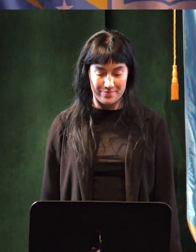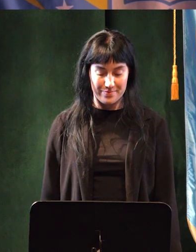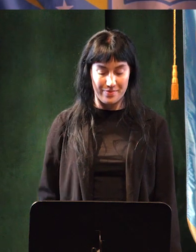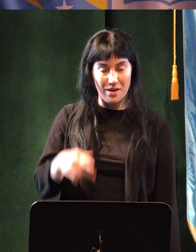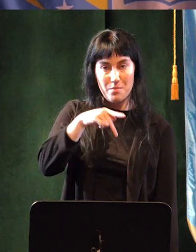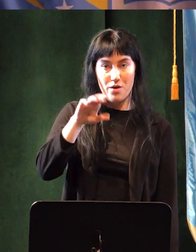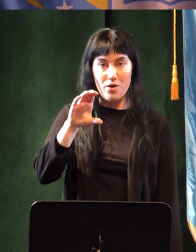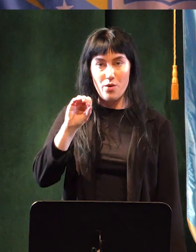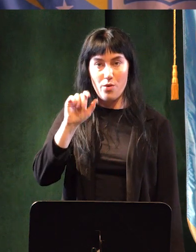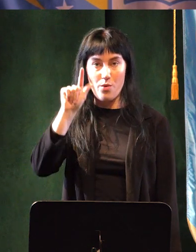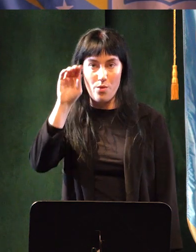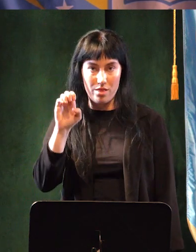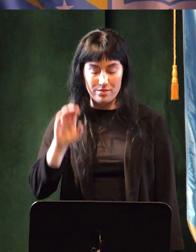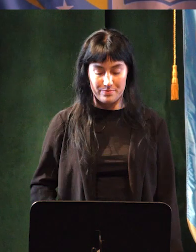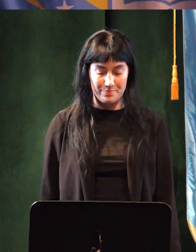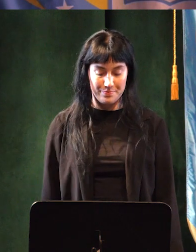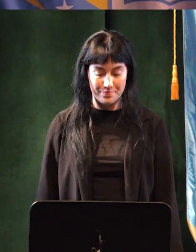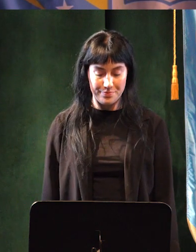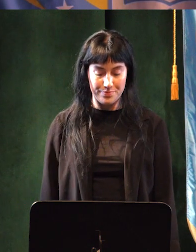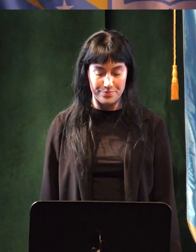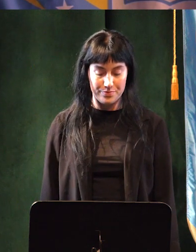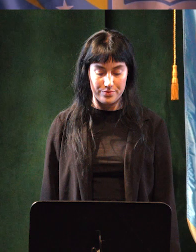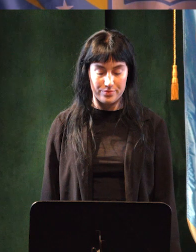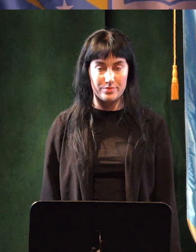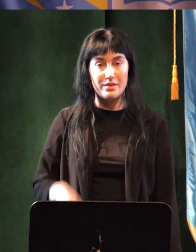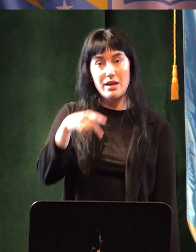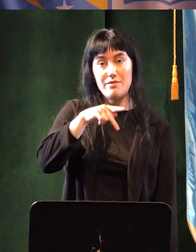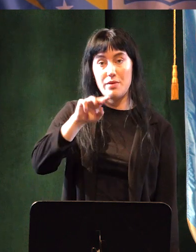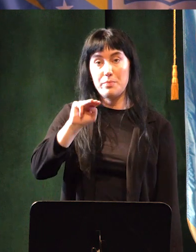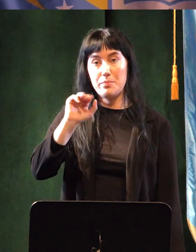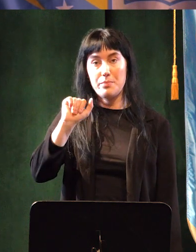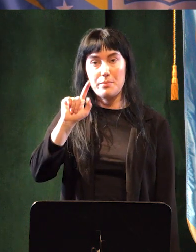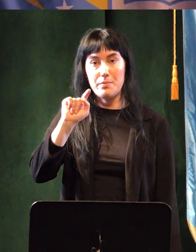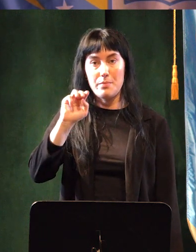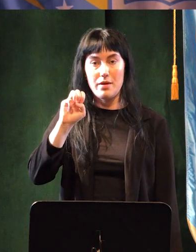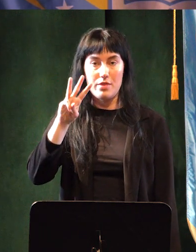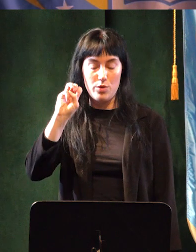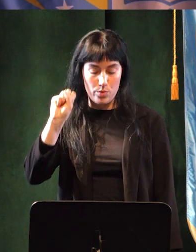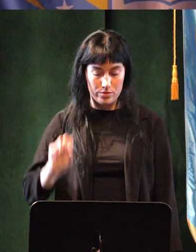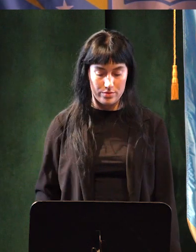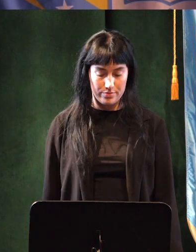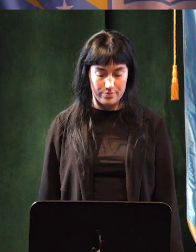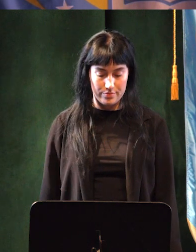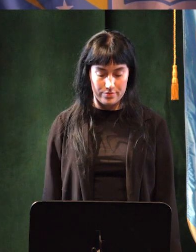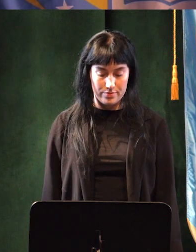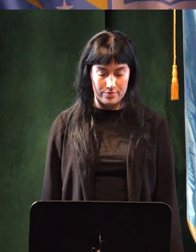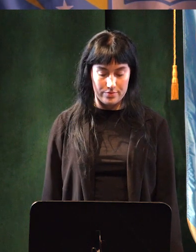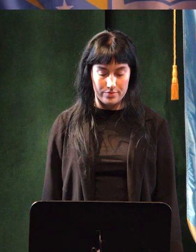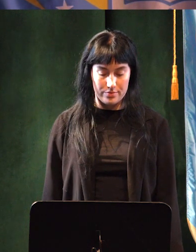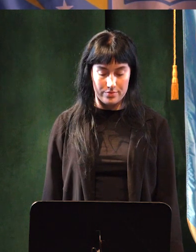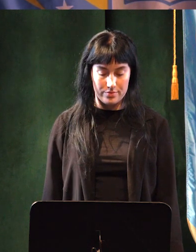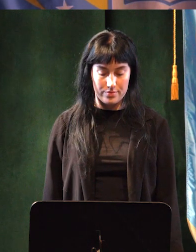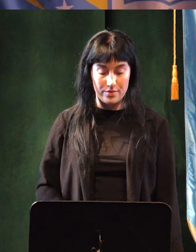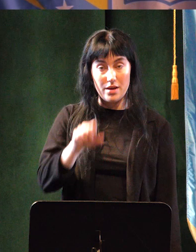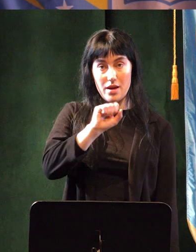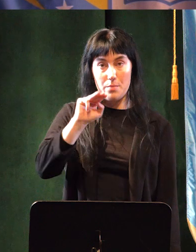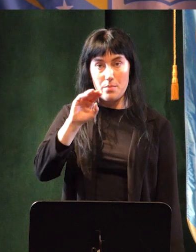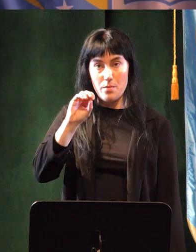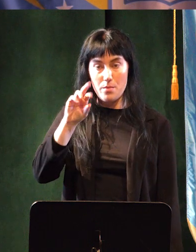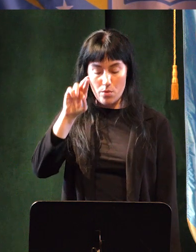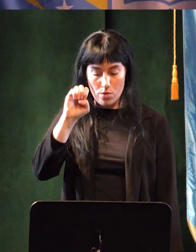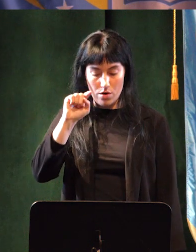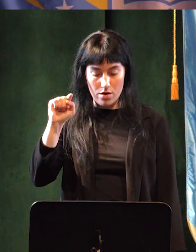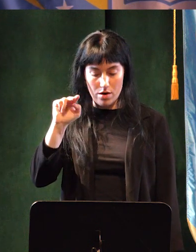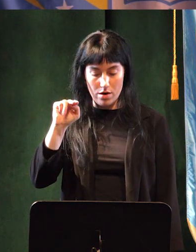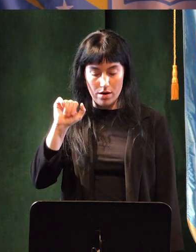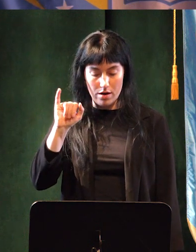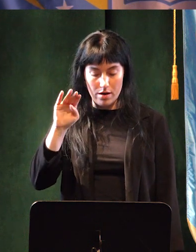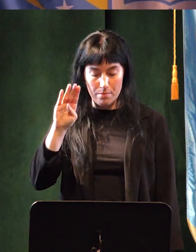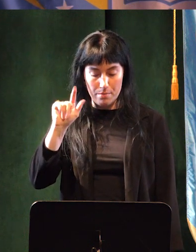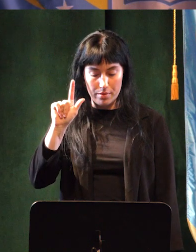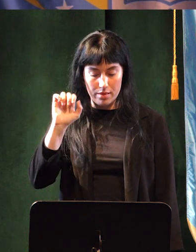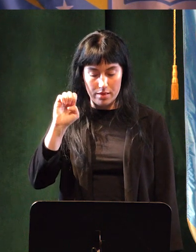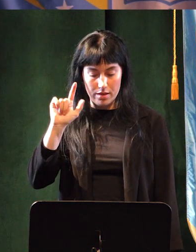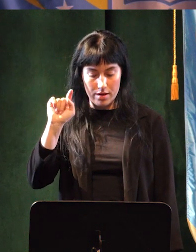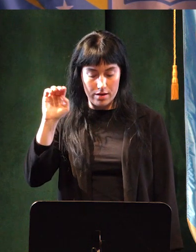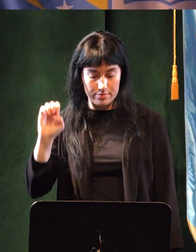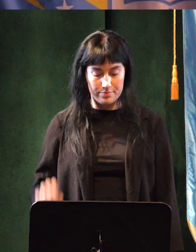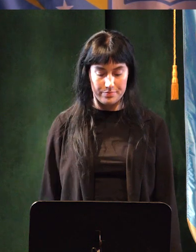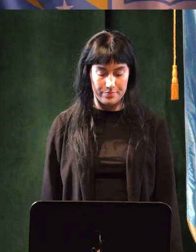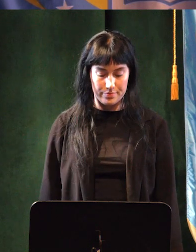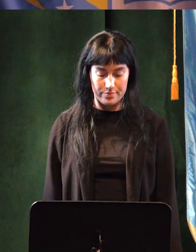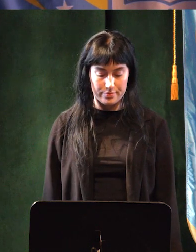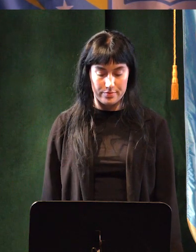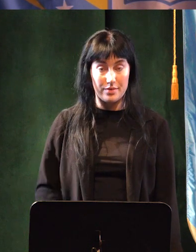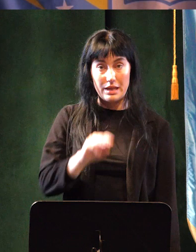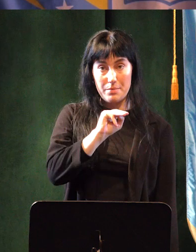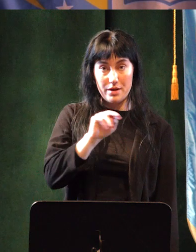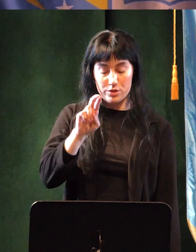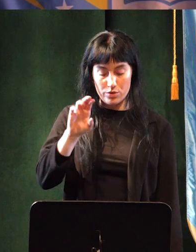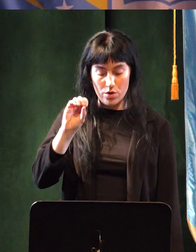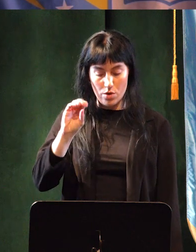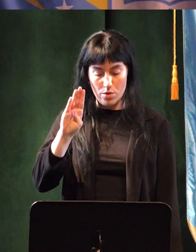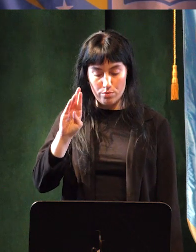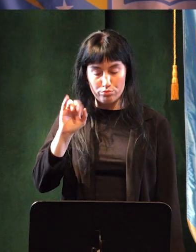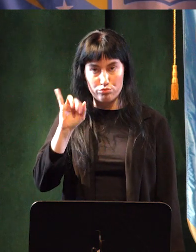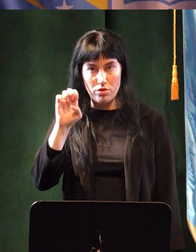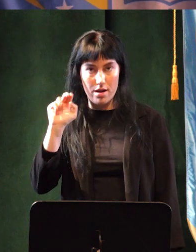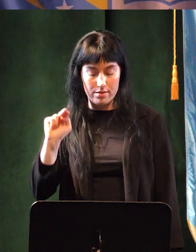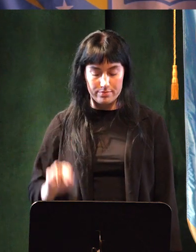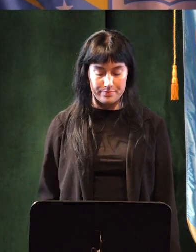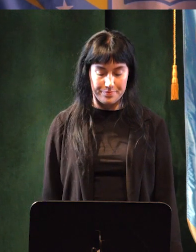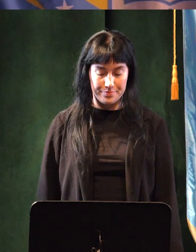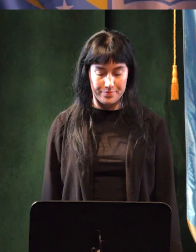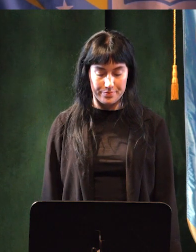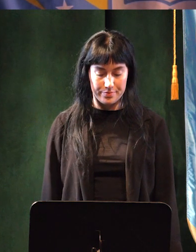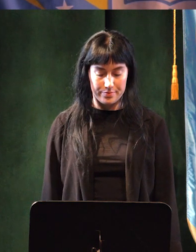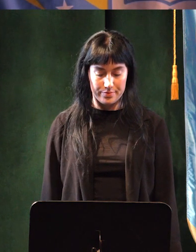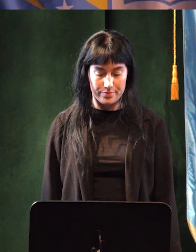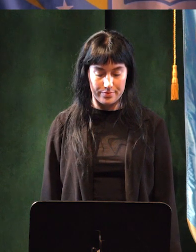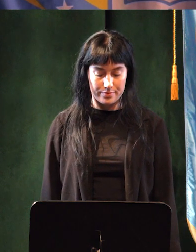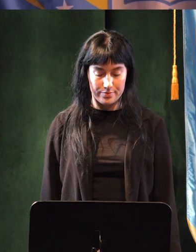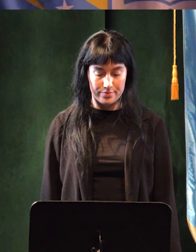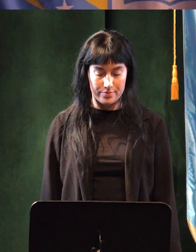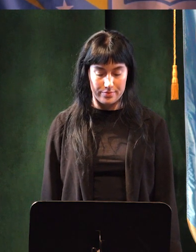Cole Philip Matthews Sean yay more nimbly McKenzie Rose O'Brien associate